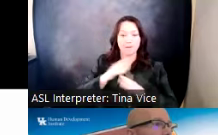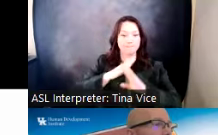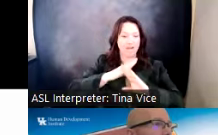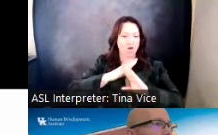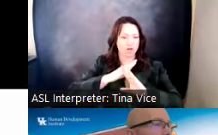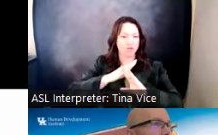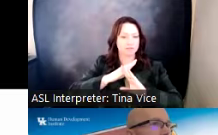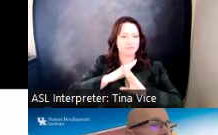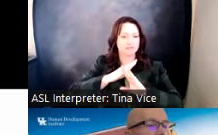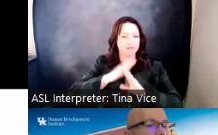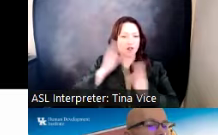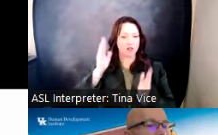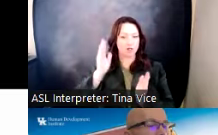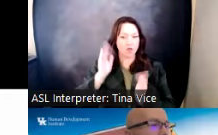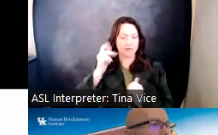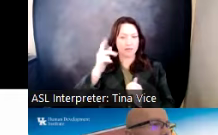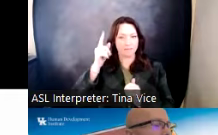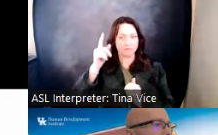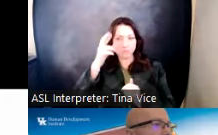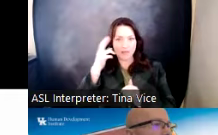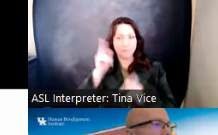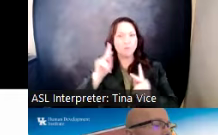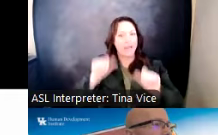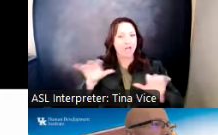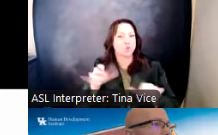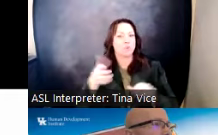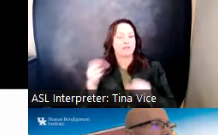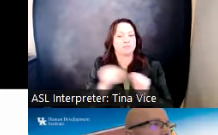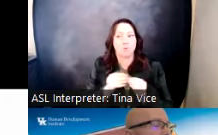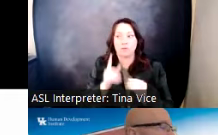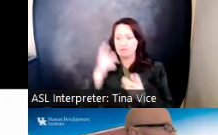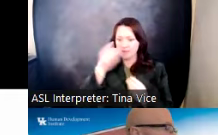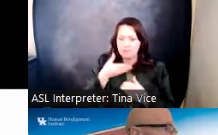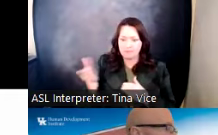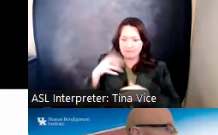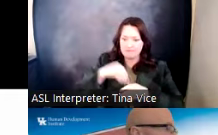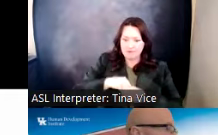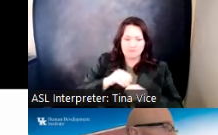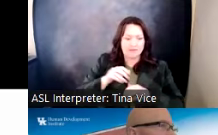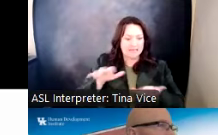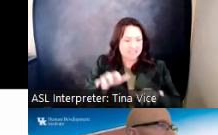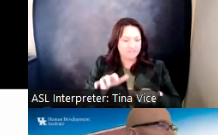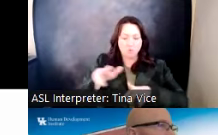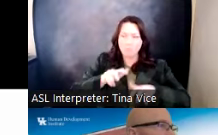you think about the things that it takes to engage in activities of daily living, like walking around the grocery store,